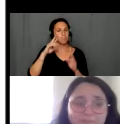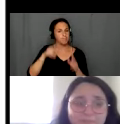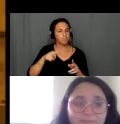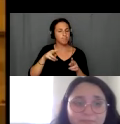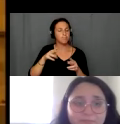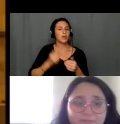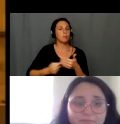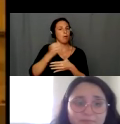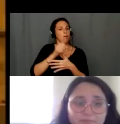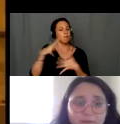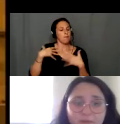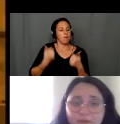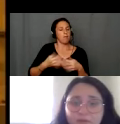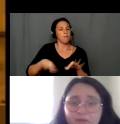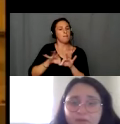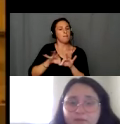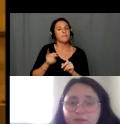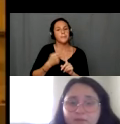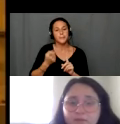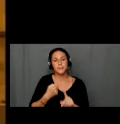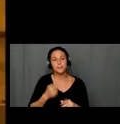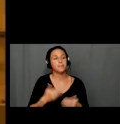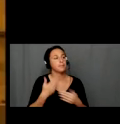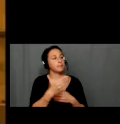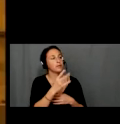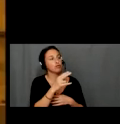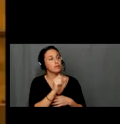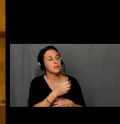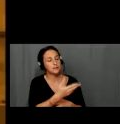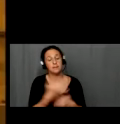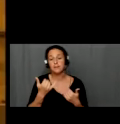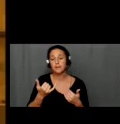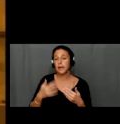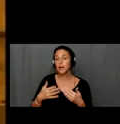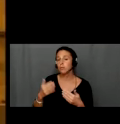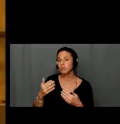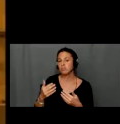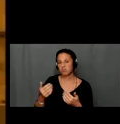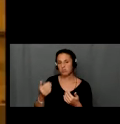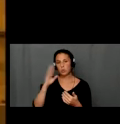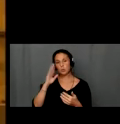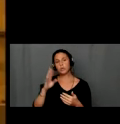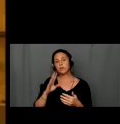Kris Eclarino: and now to touch on exist regulation and proposed